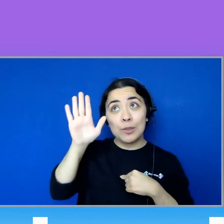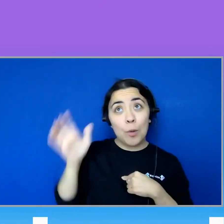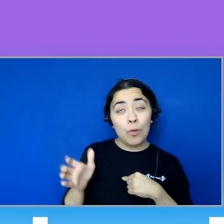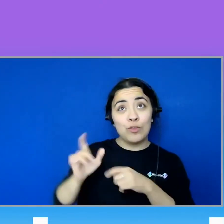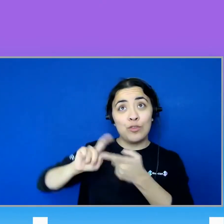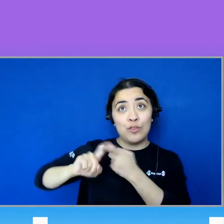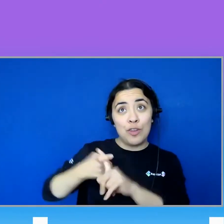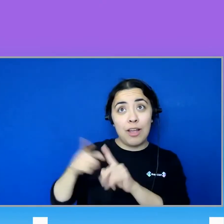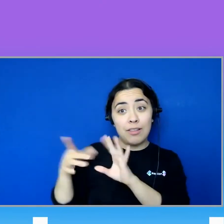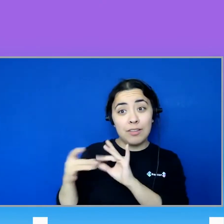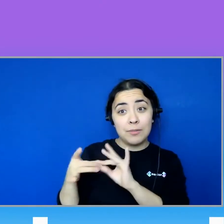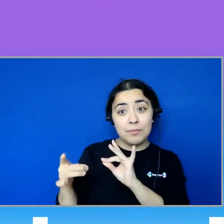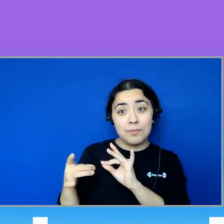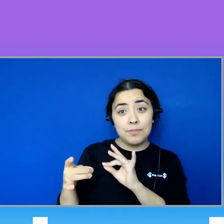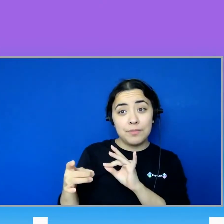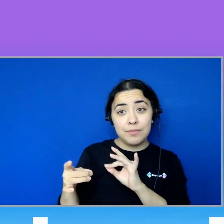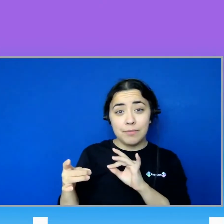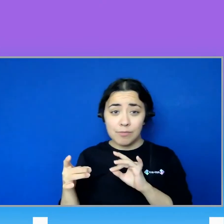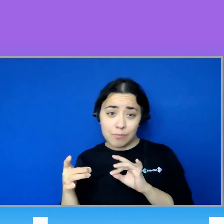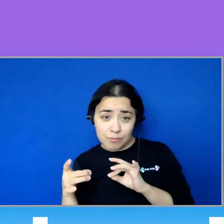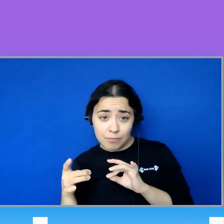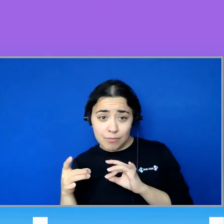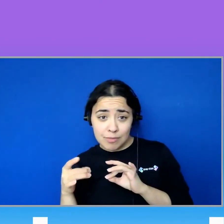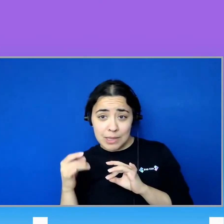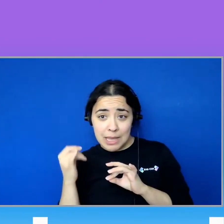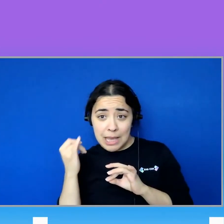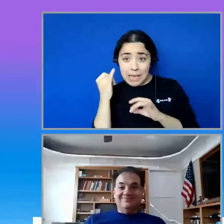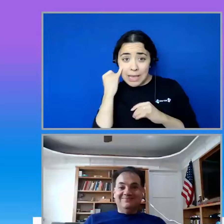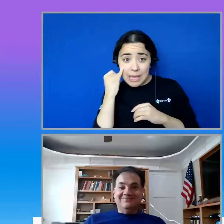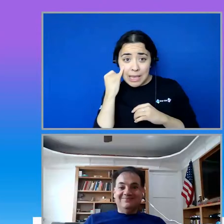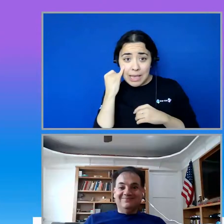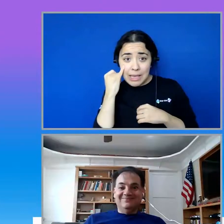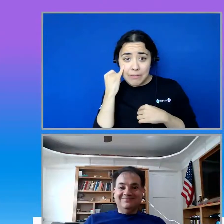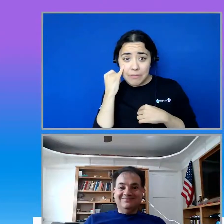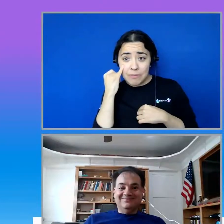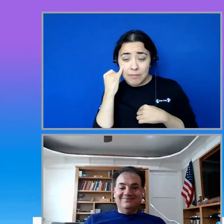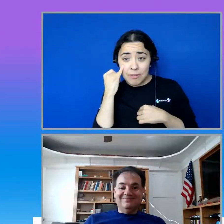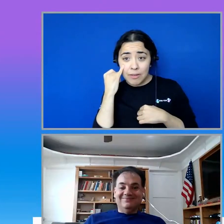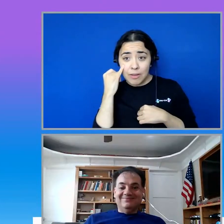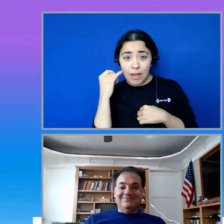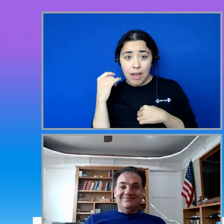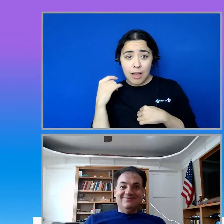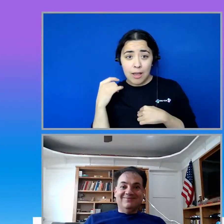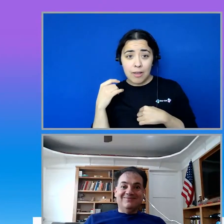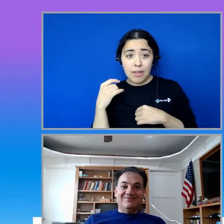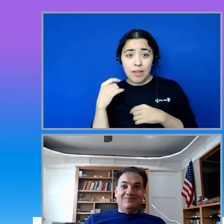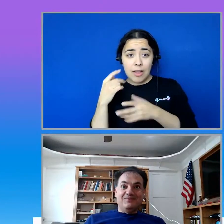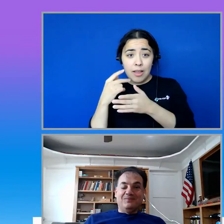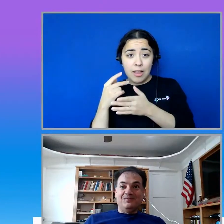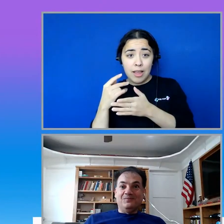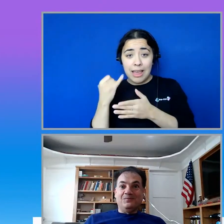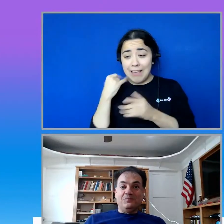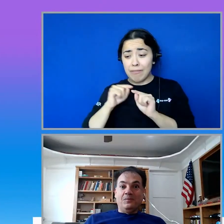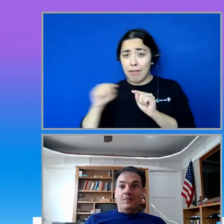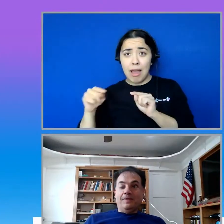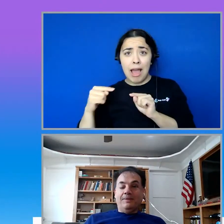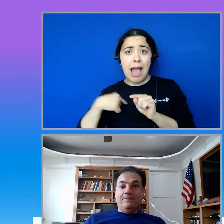said, if I'm laying, I'm dying.